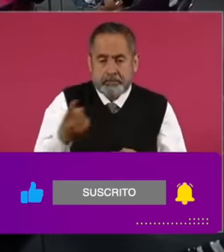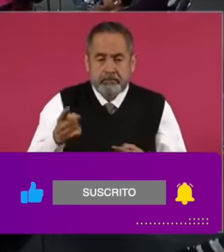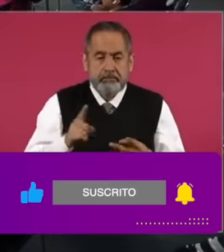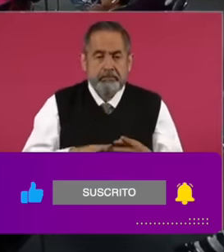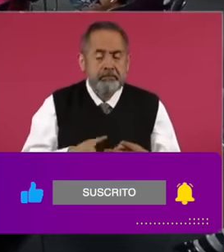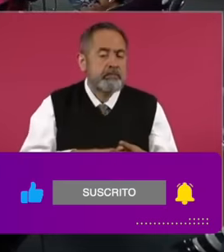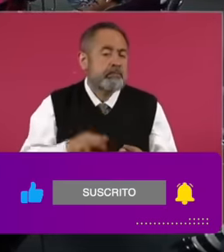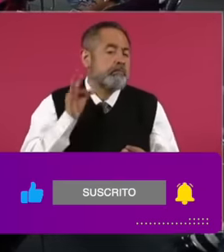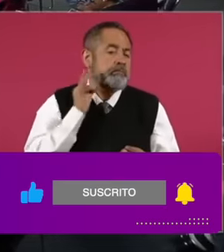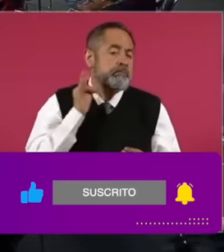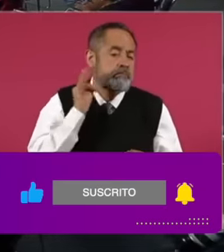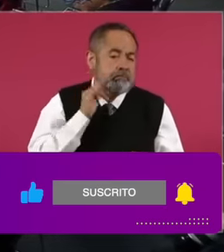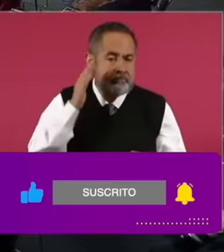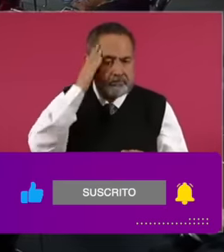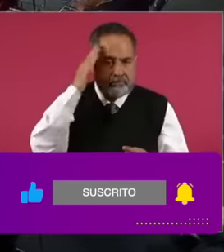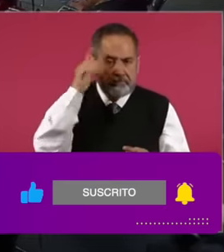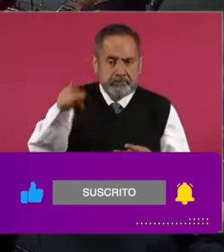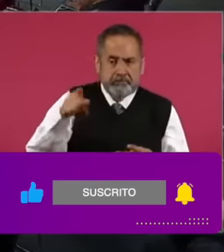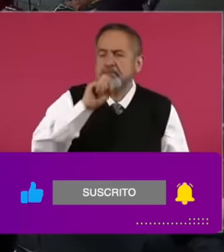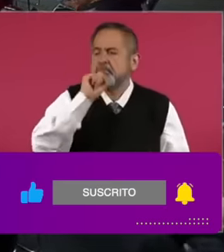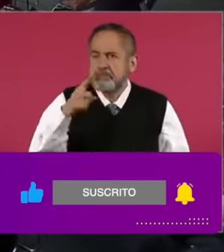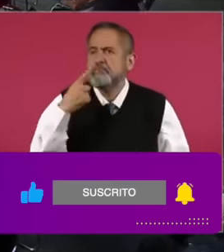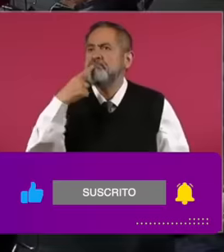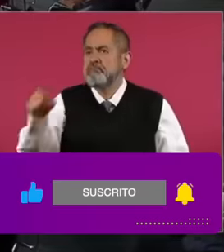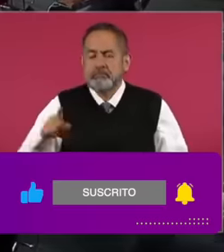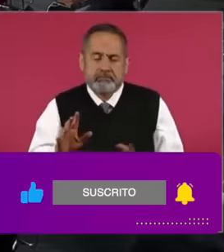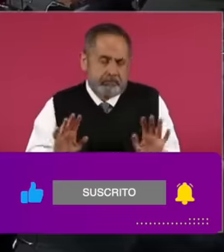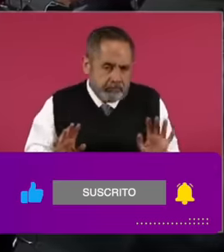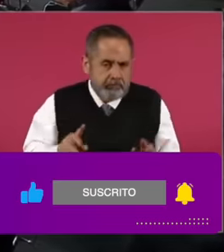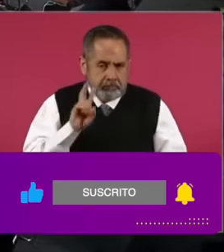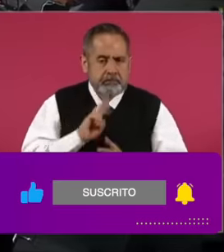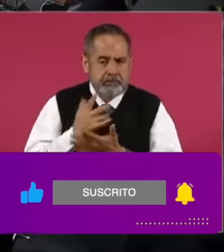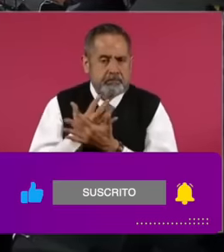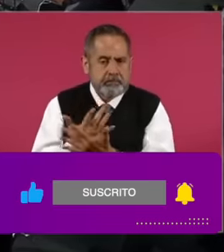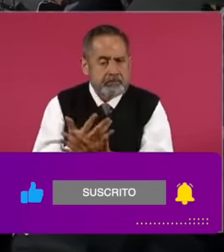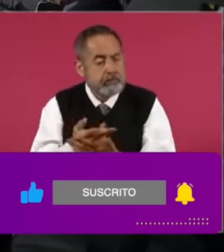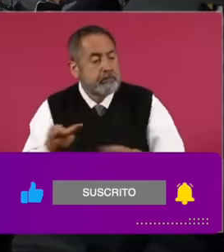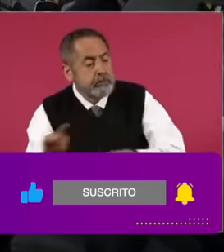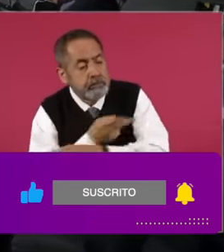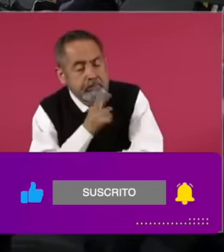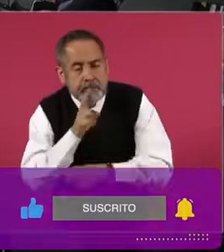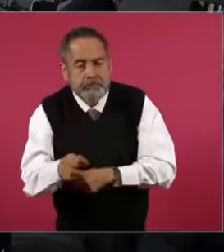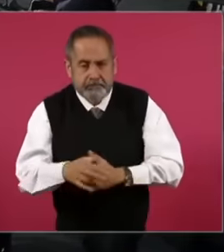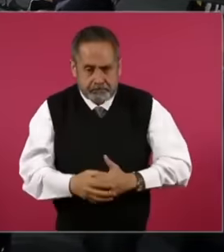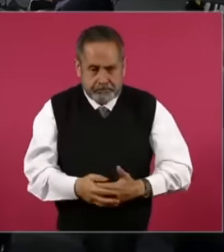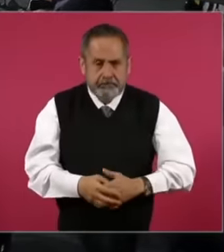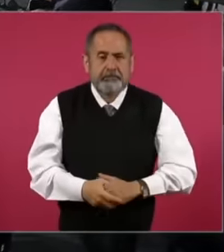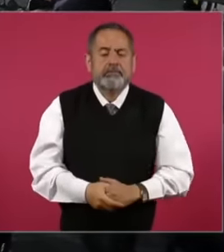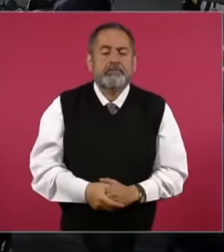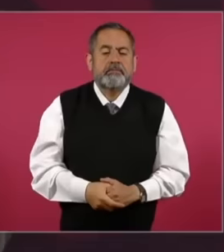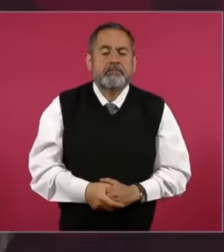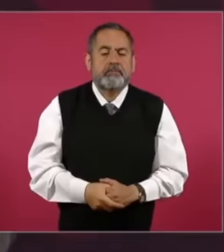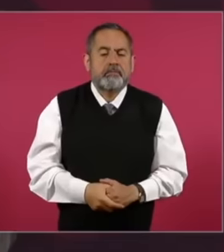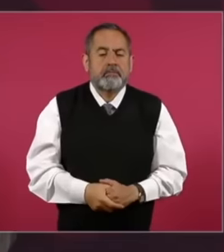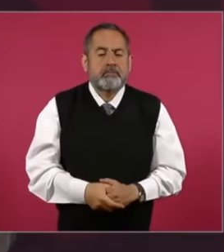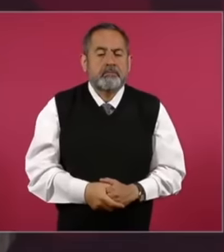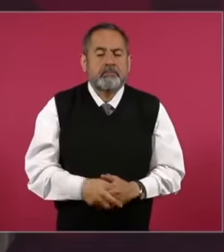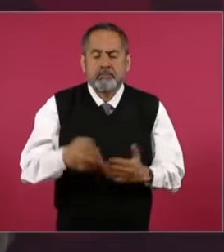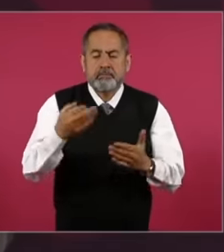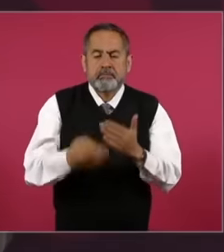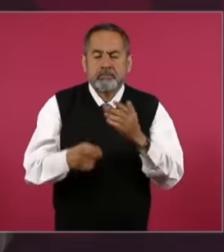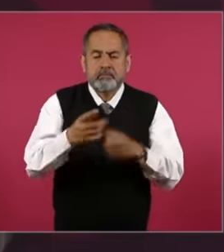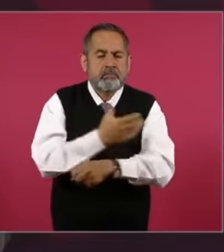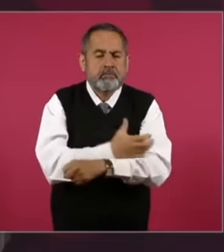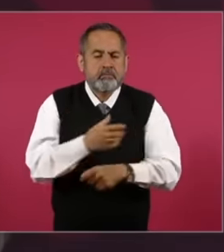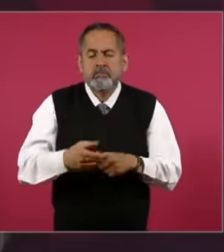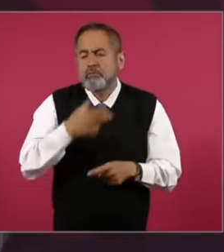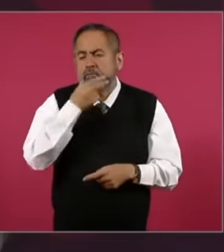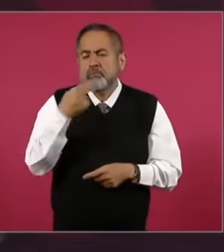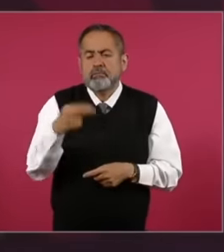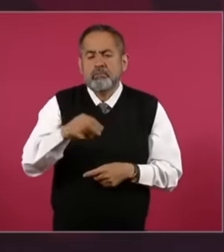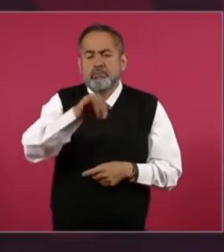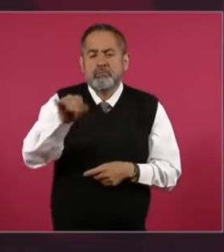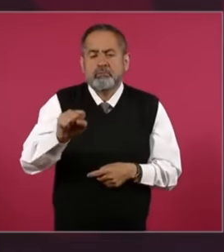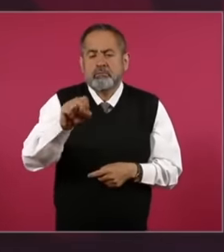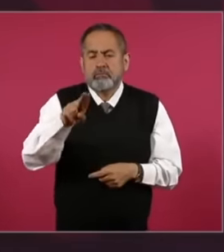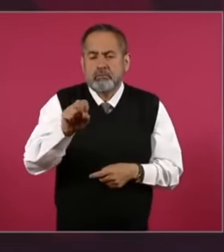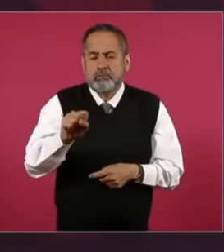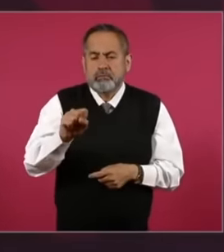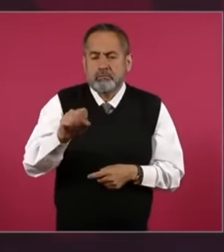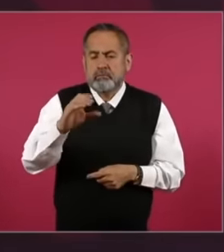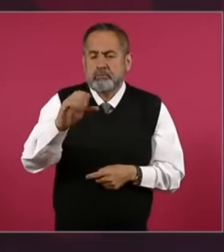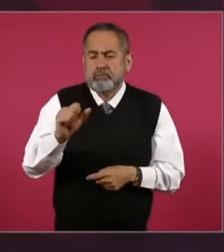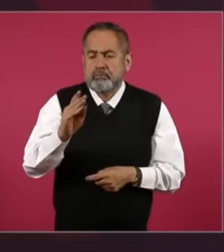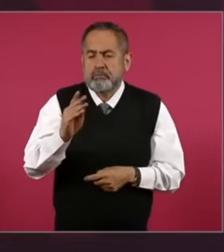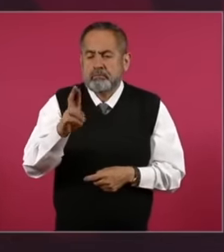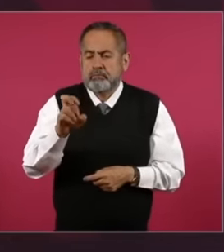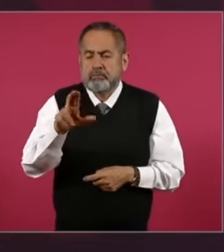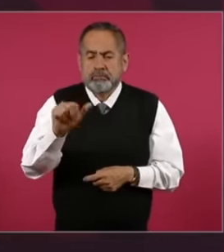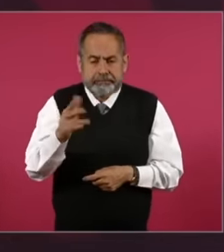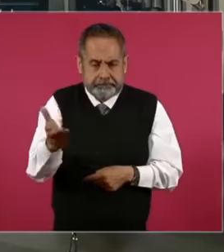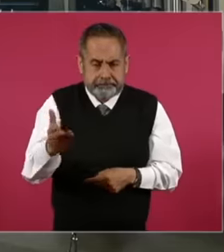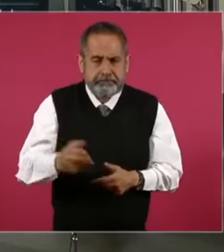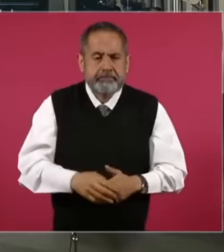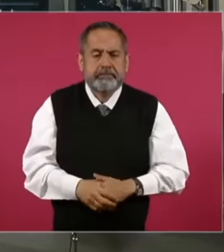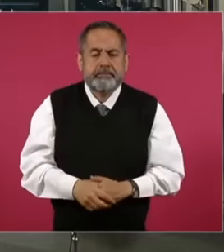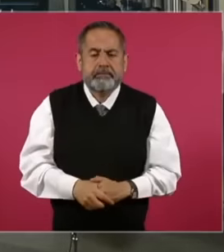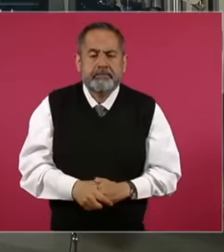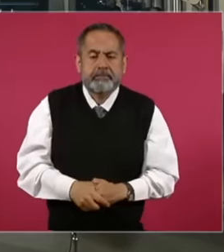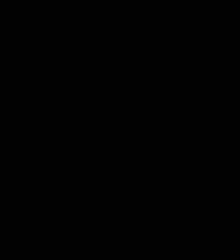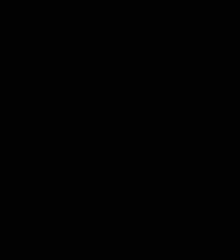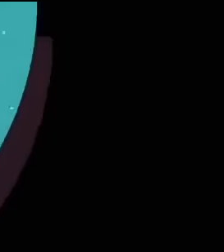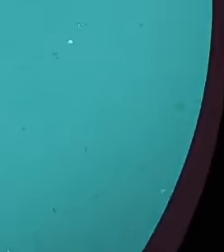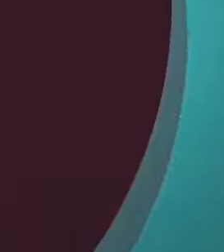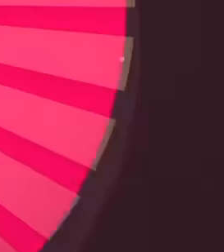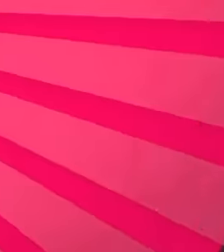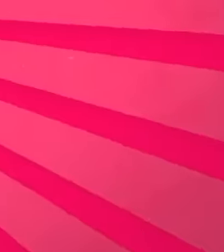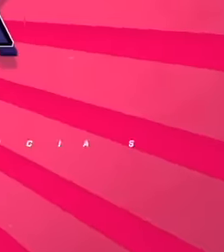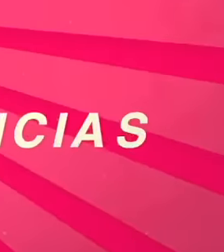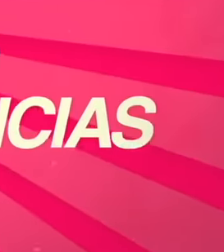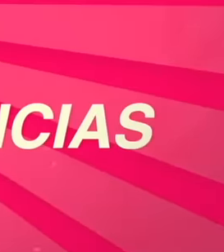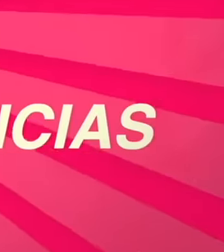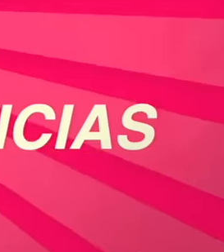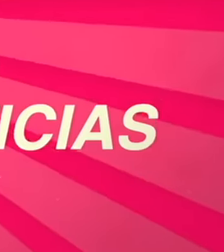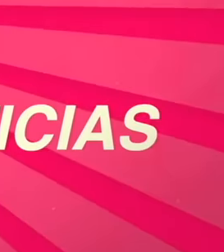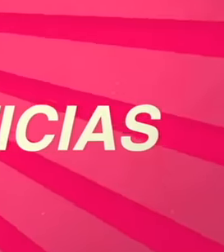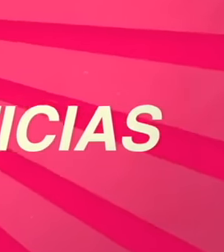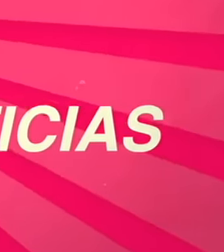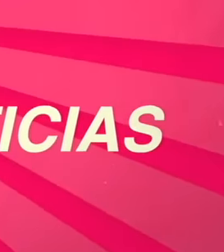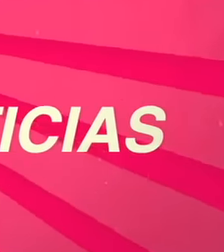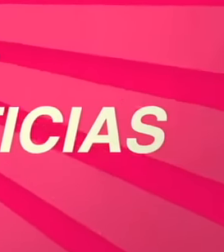attorney general's office, so we are going to be attentive to this, a colleague Jesús Gerardo Cabrera remained